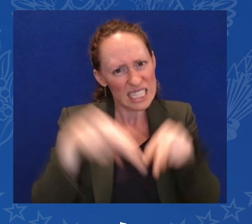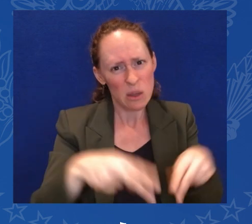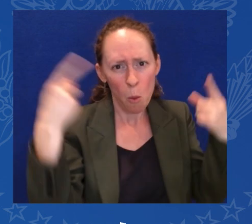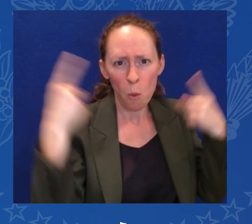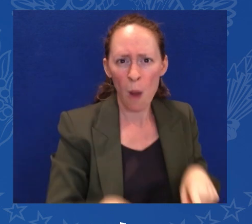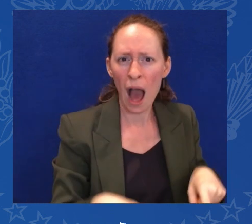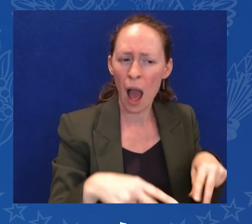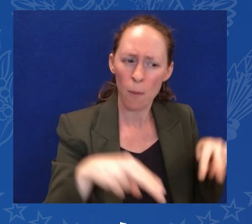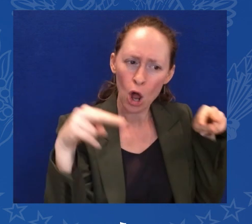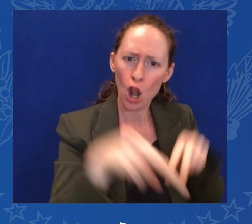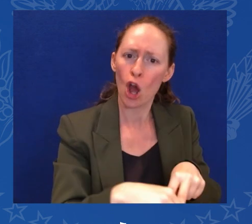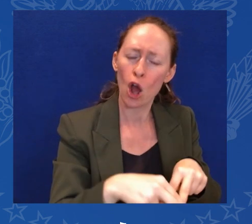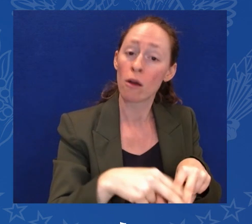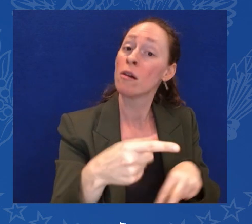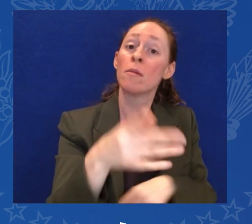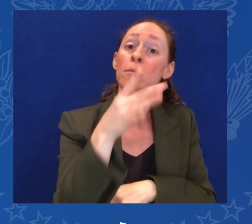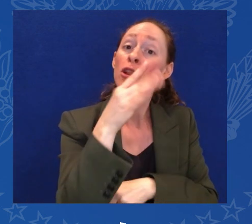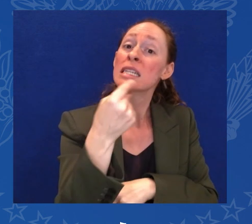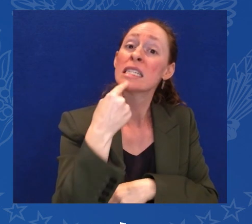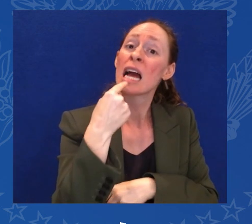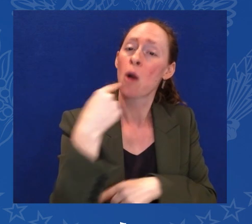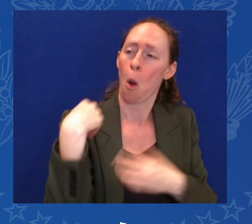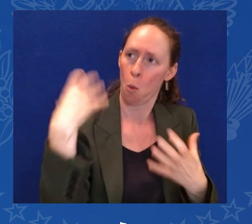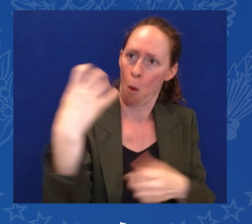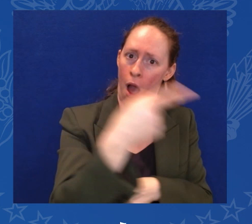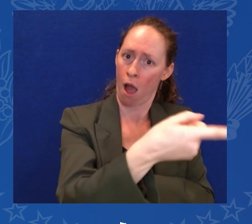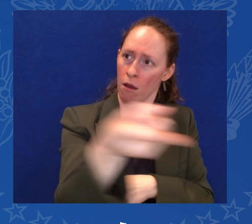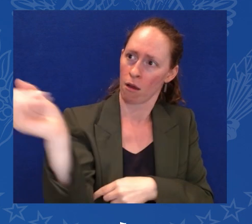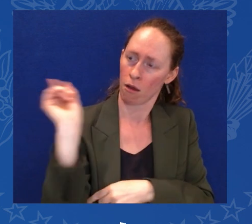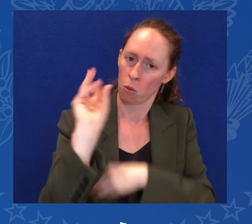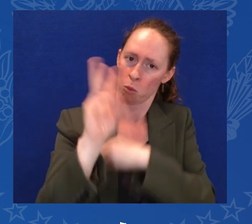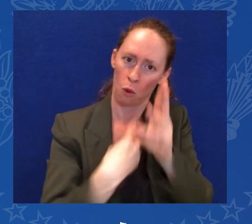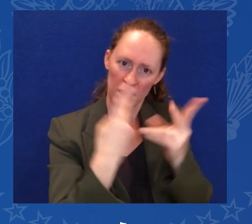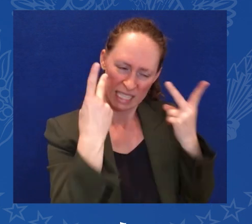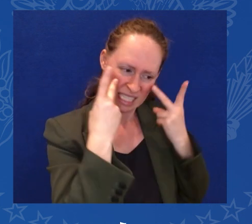My God, all of us who have lost children in other ways,